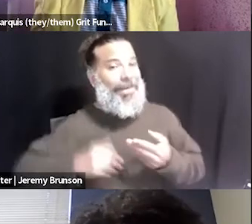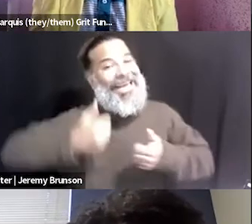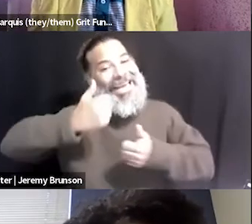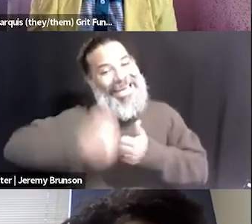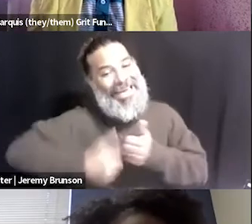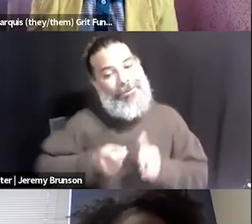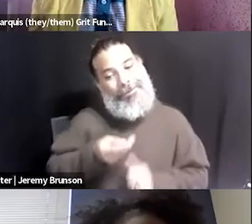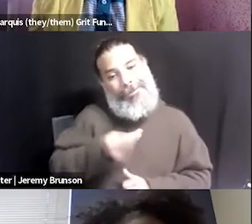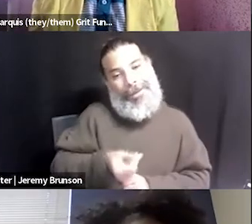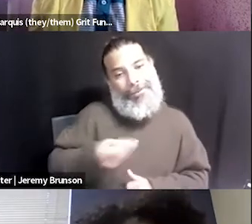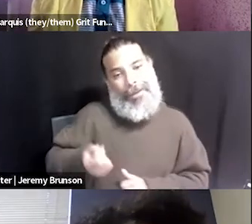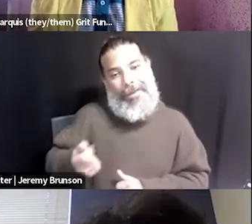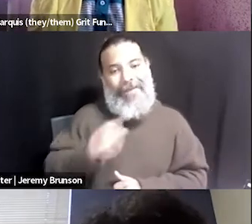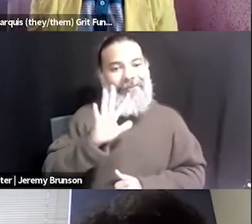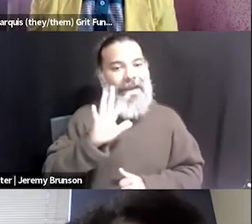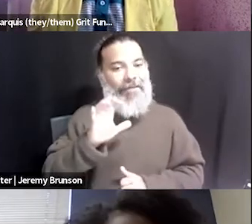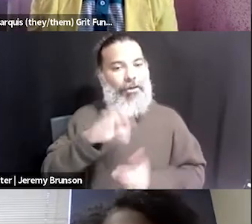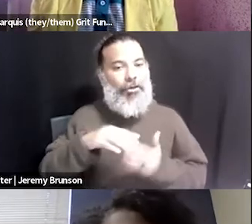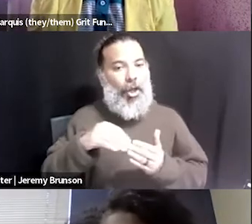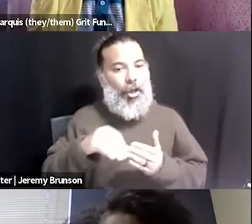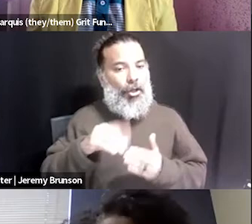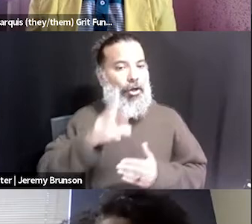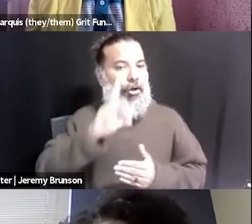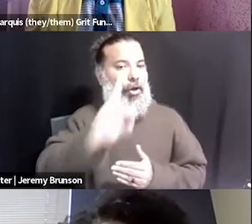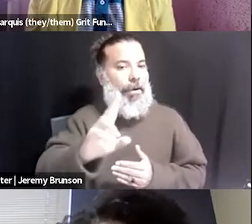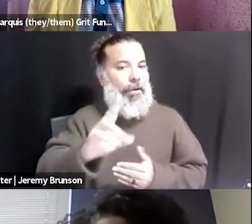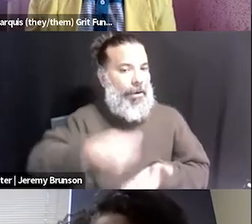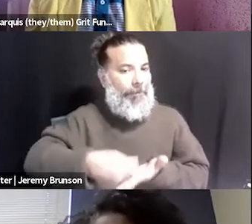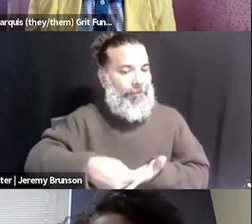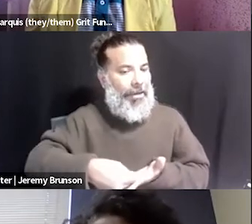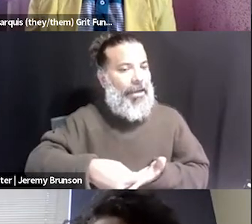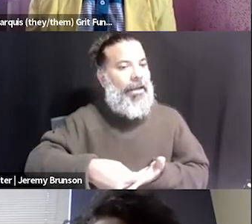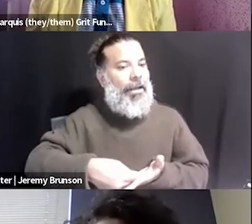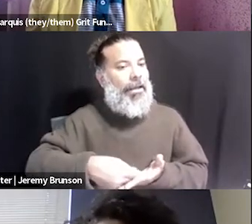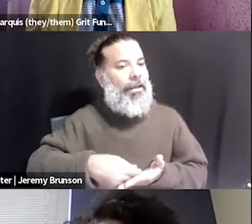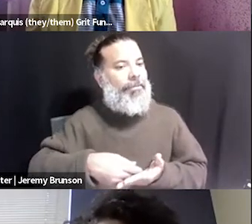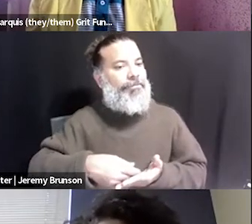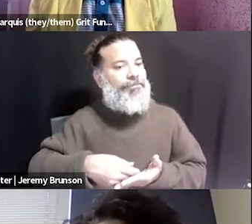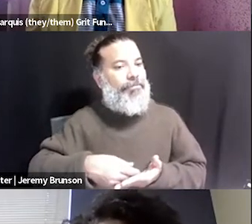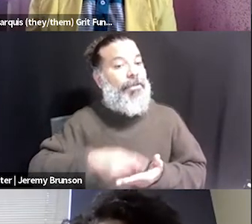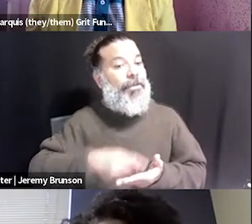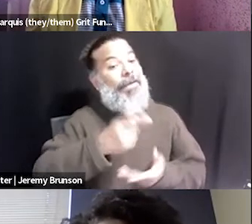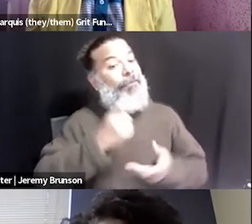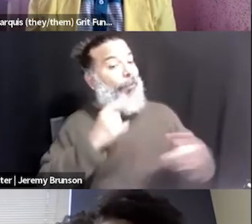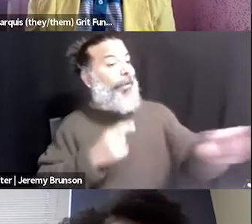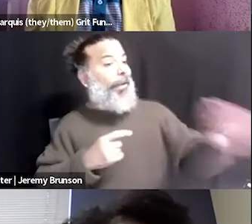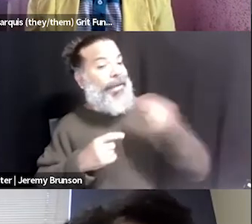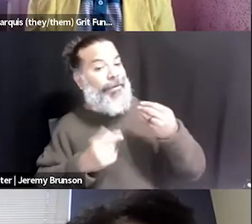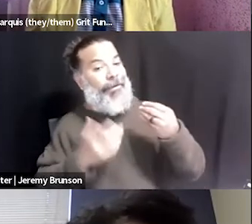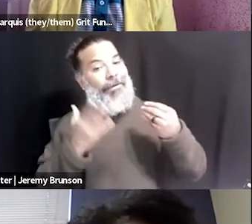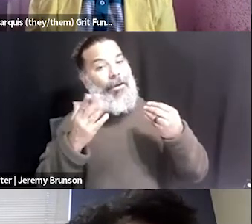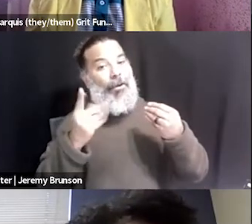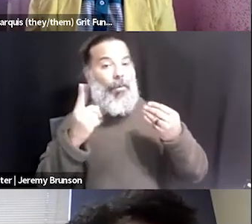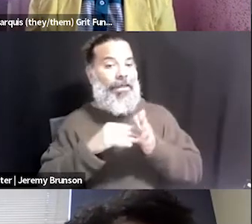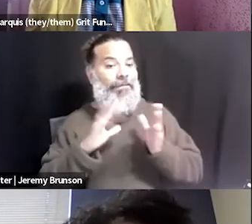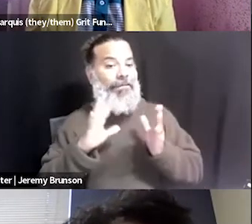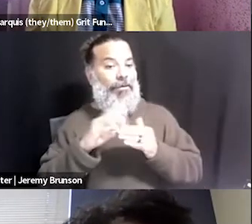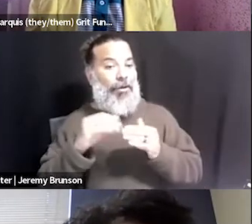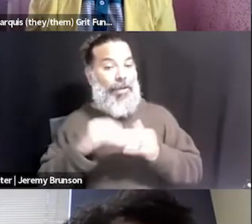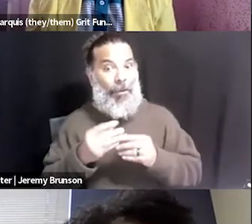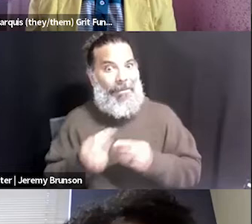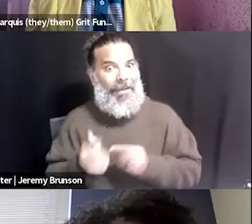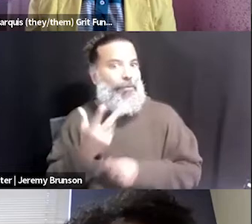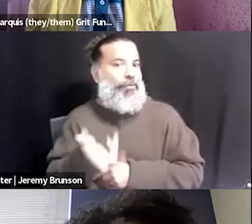pay $500 honorarium or something, so if you give us $1,500, that pays for three artists.